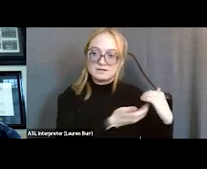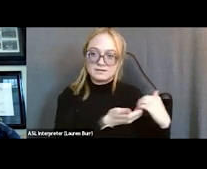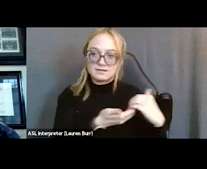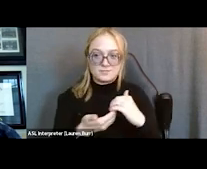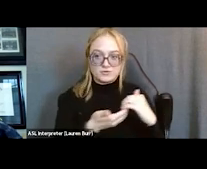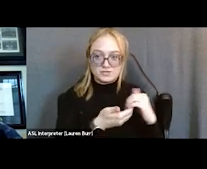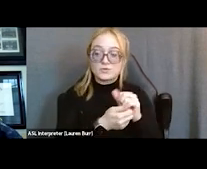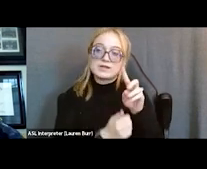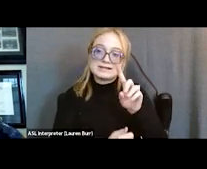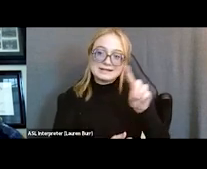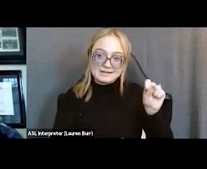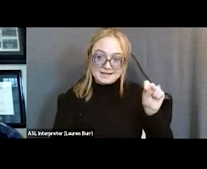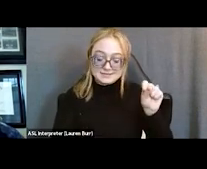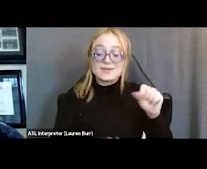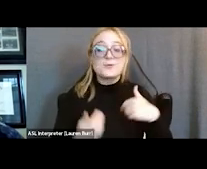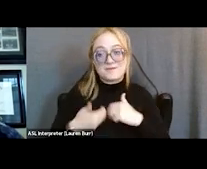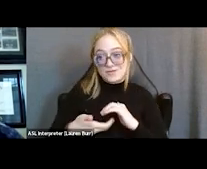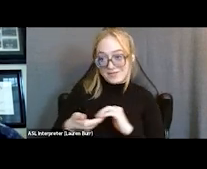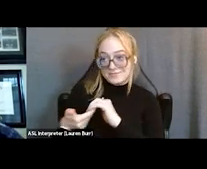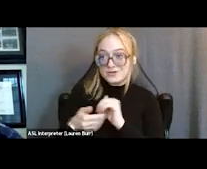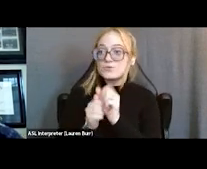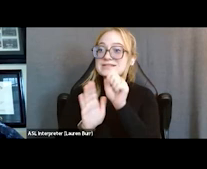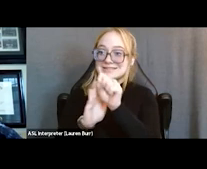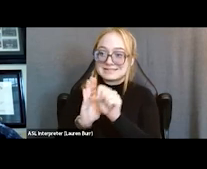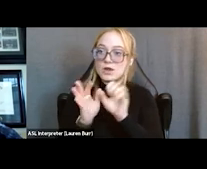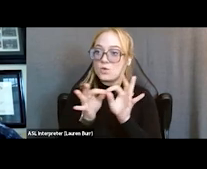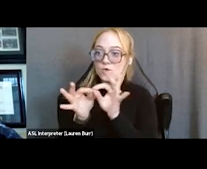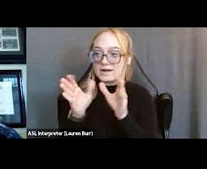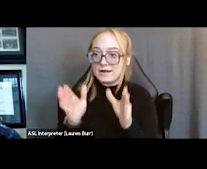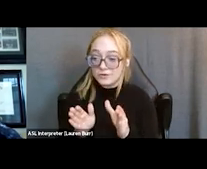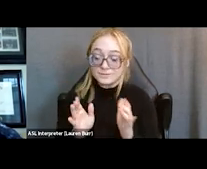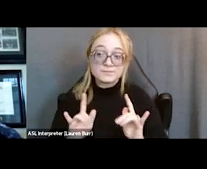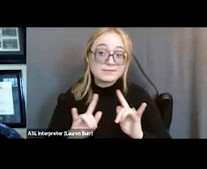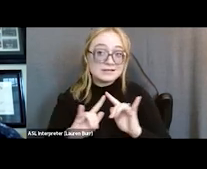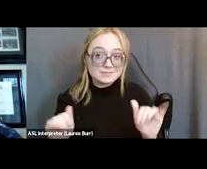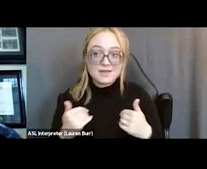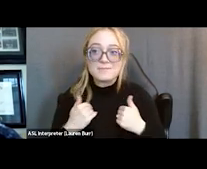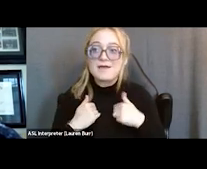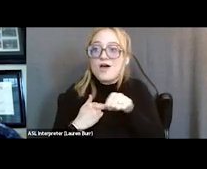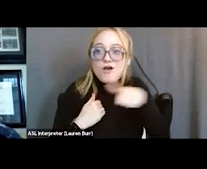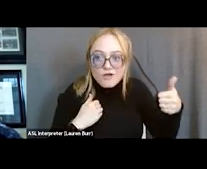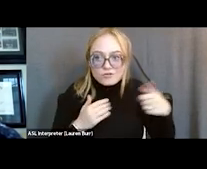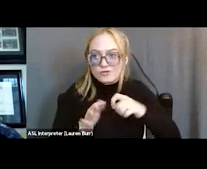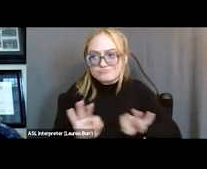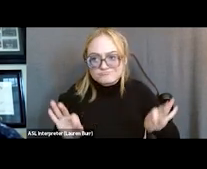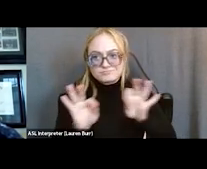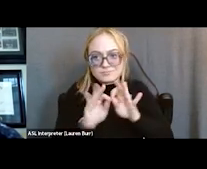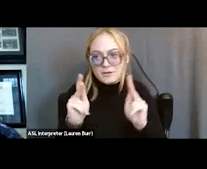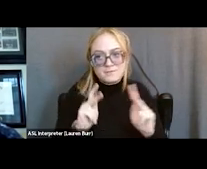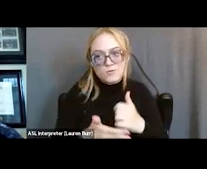DDS and we also have a collaboration with the state coordinator, but we also have other key players, right, that help us to make this,